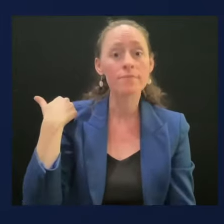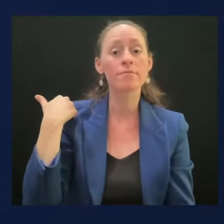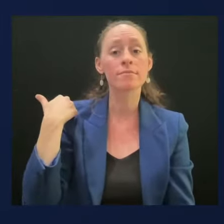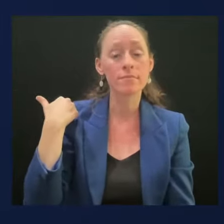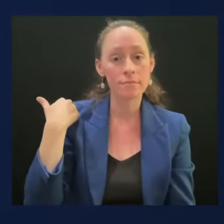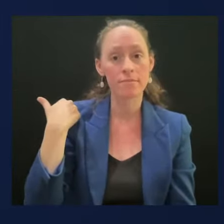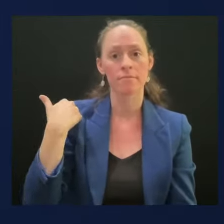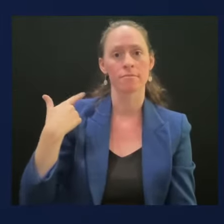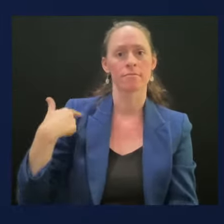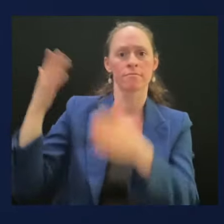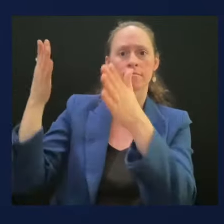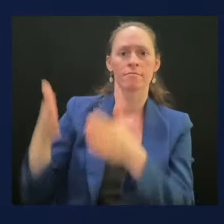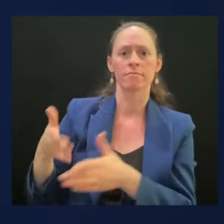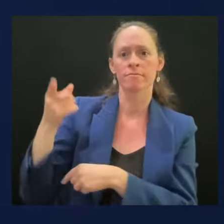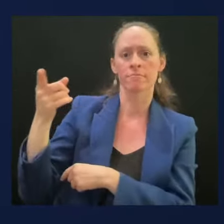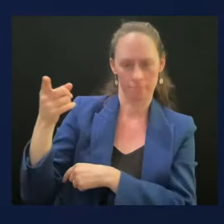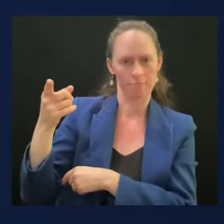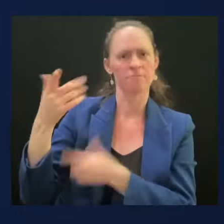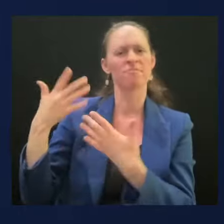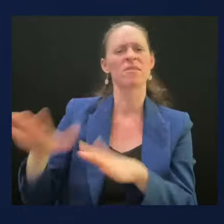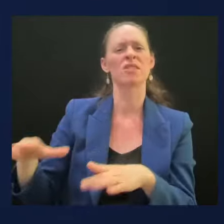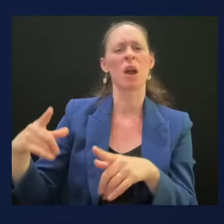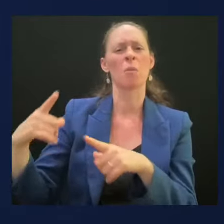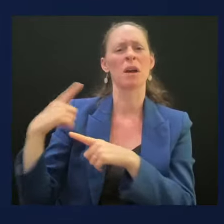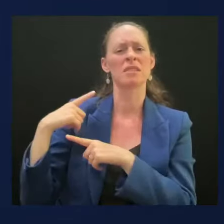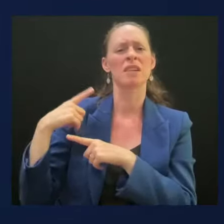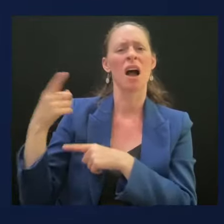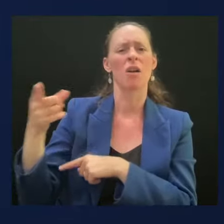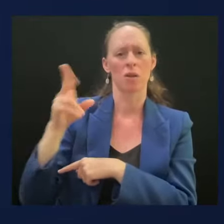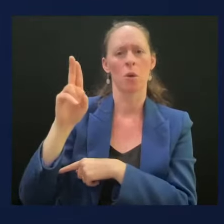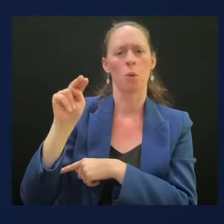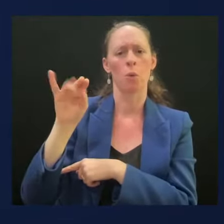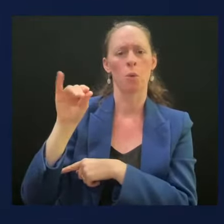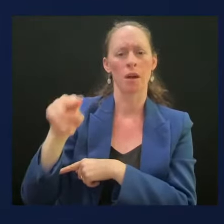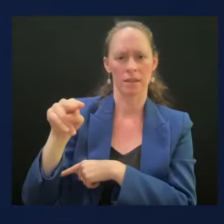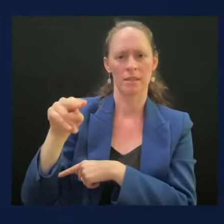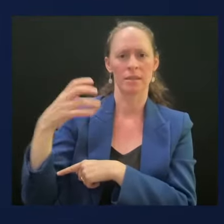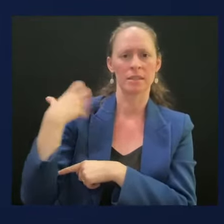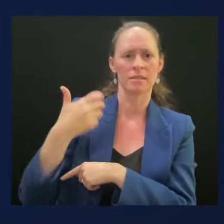spoke here at Arlington, marking our nation's first Memorial Day.